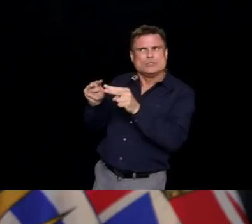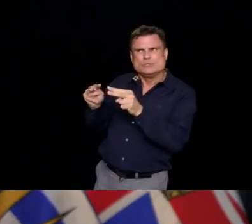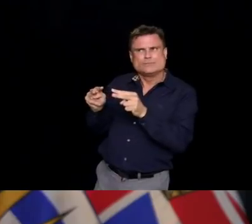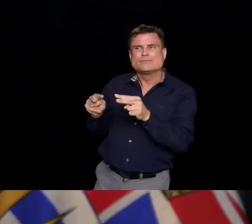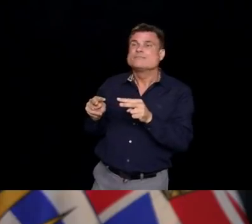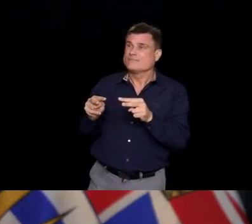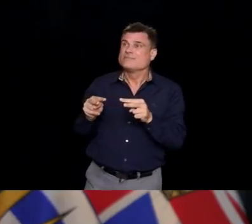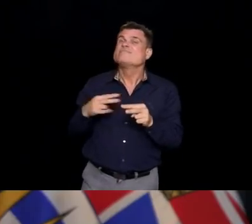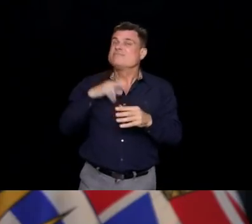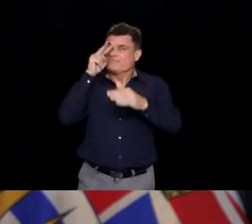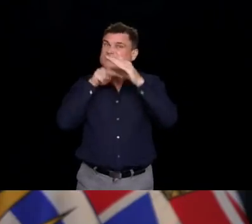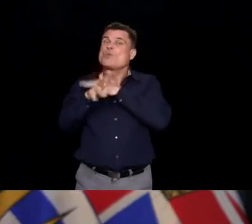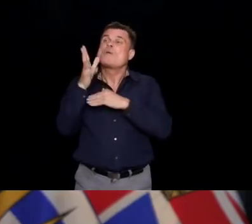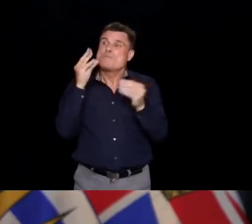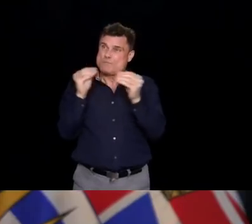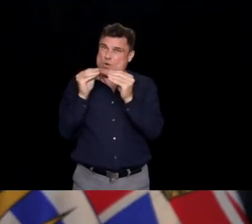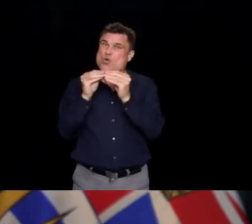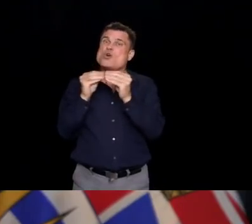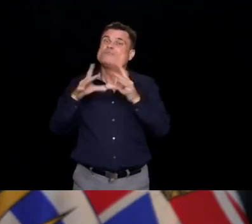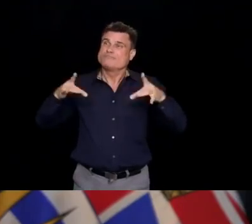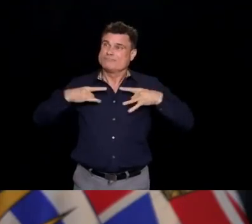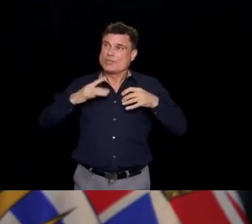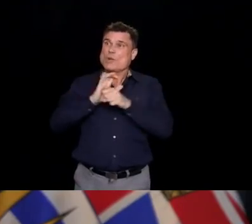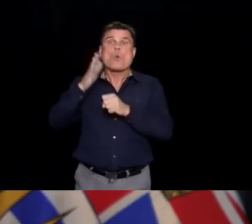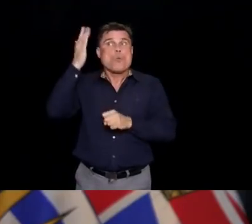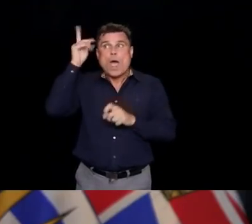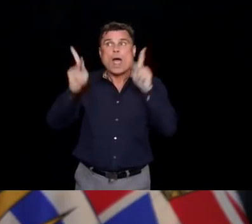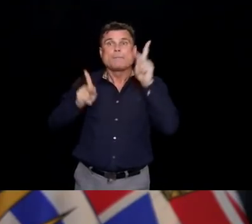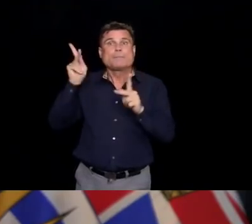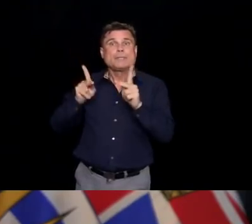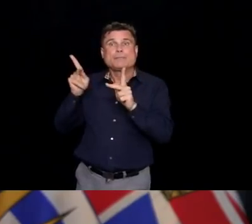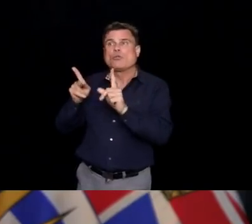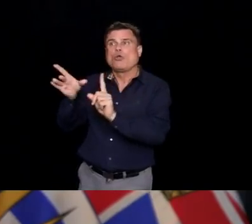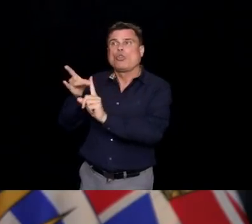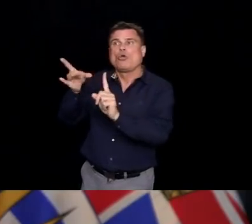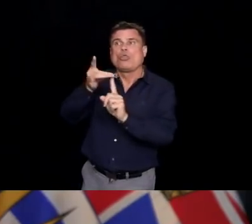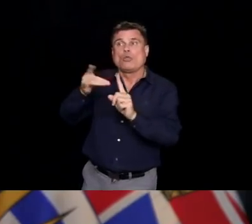the coming days as people you were exposed are now starting to develop symptoms